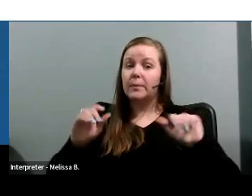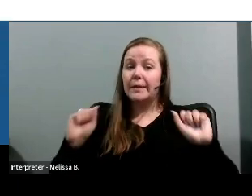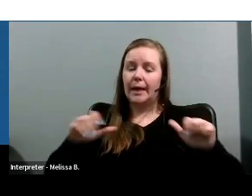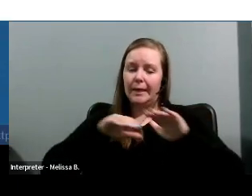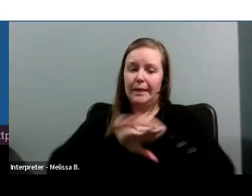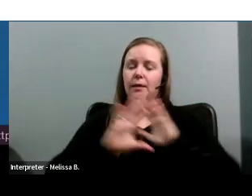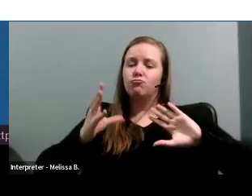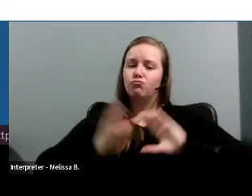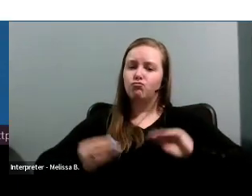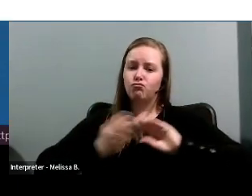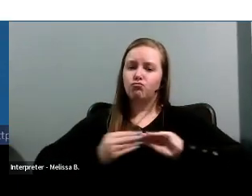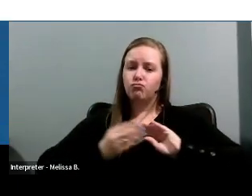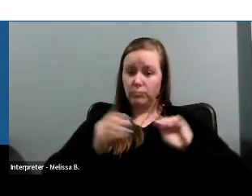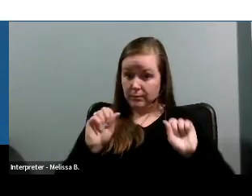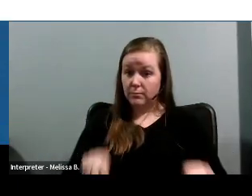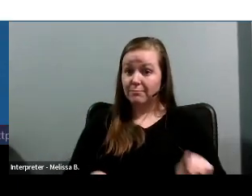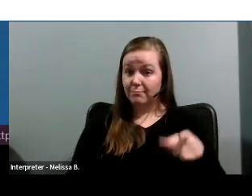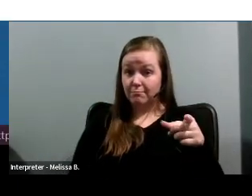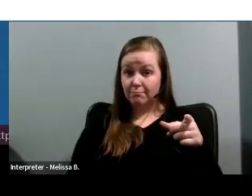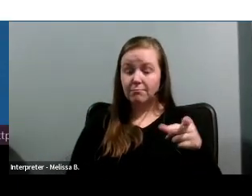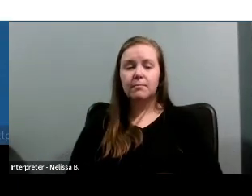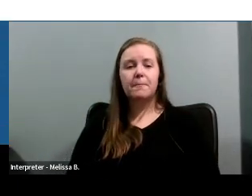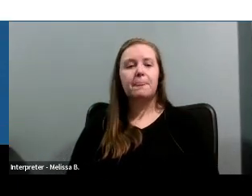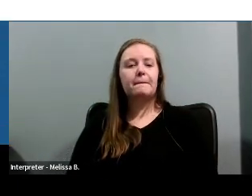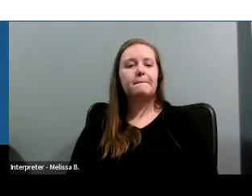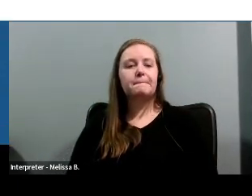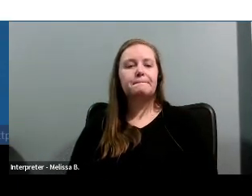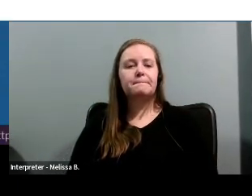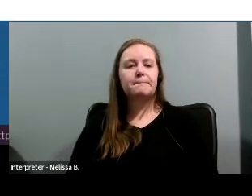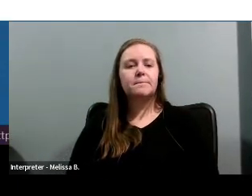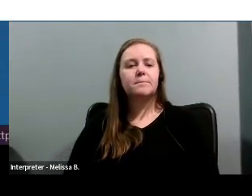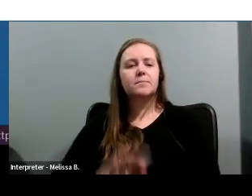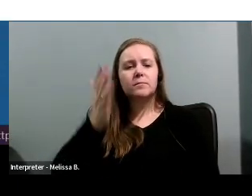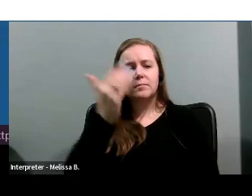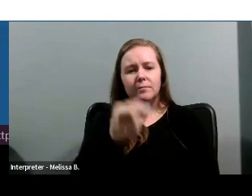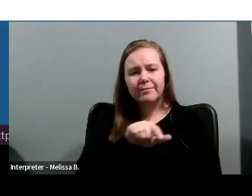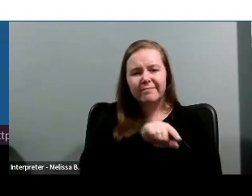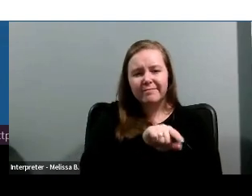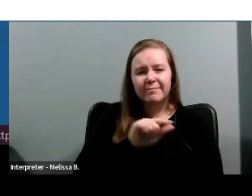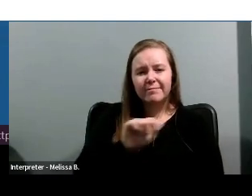Shannon Spencer (she/her): Excuse me, you can sort of, like, click this agenda item here.